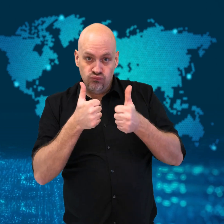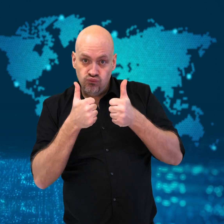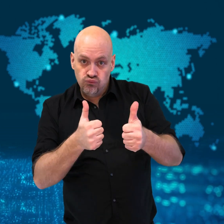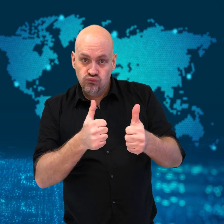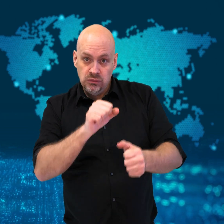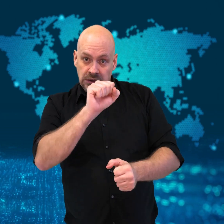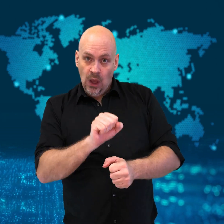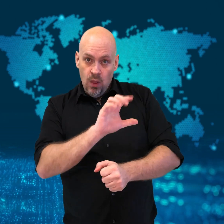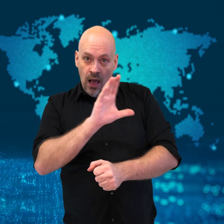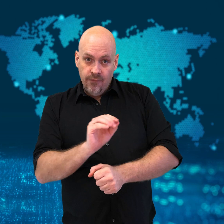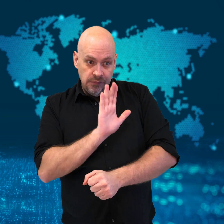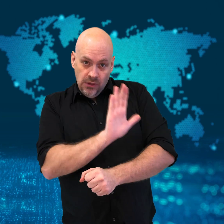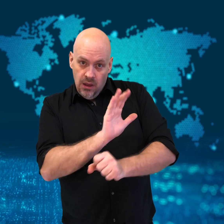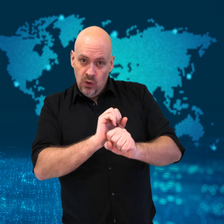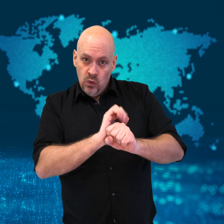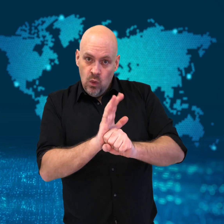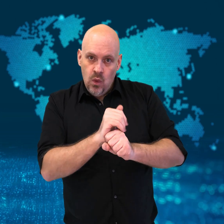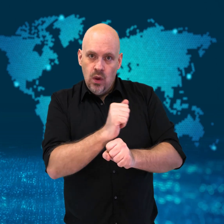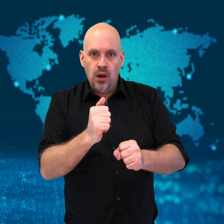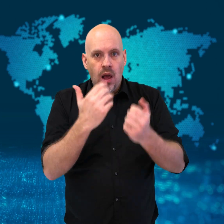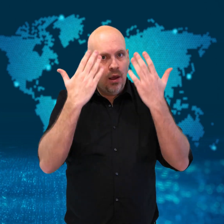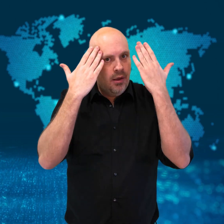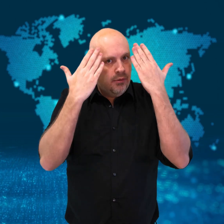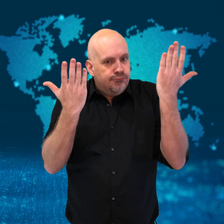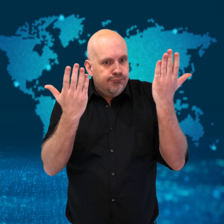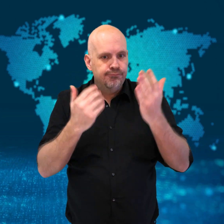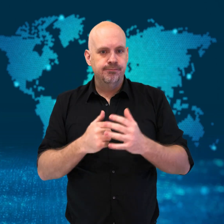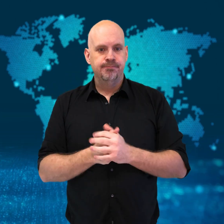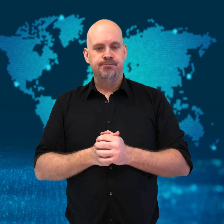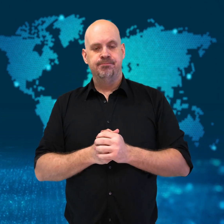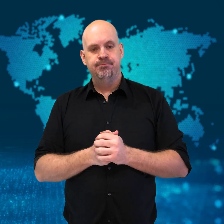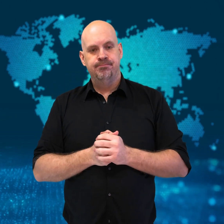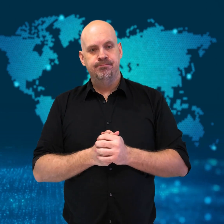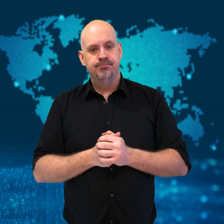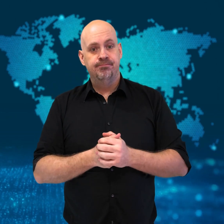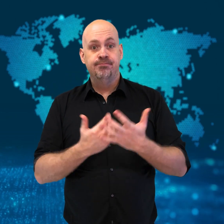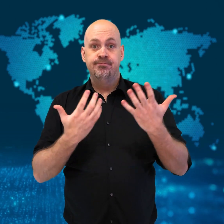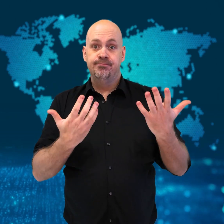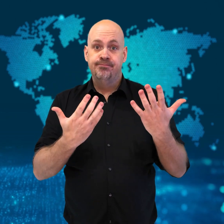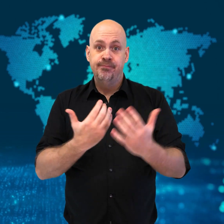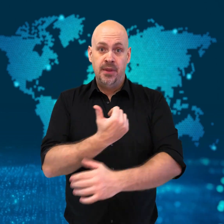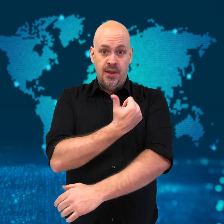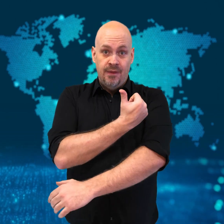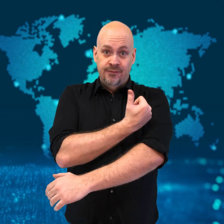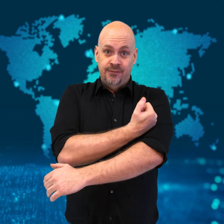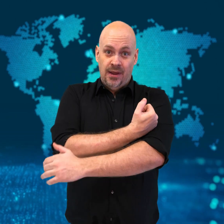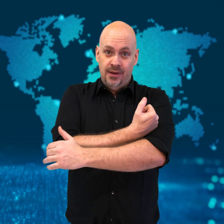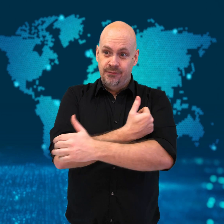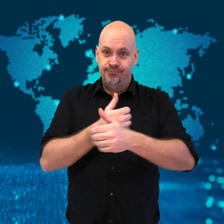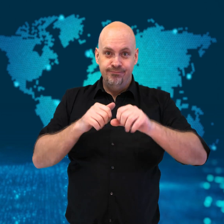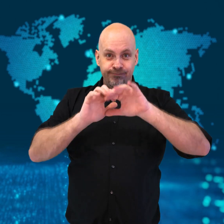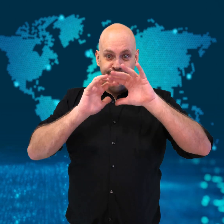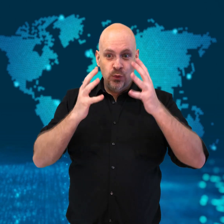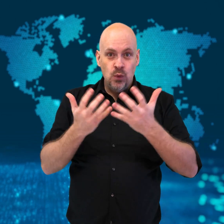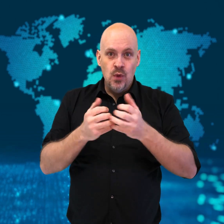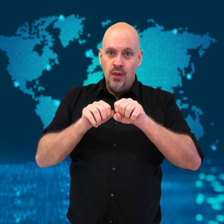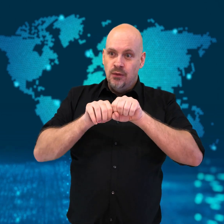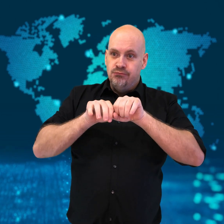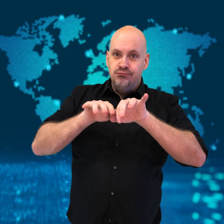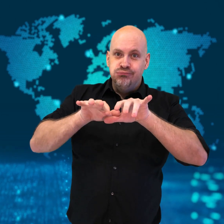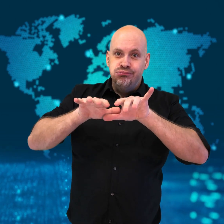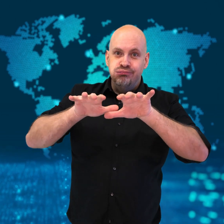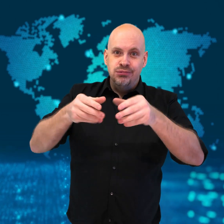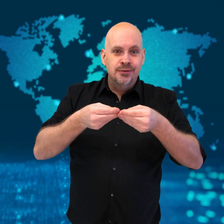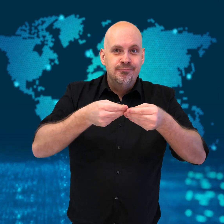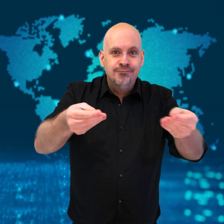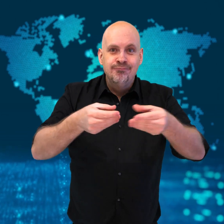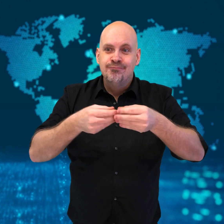Bringing the vaccine to the Middle East has shown the global problem